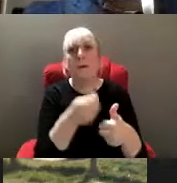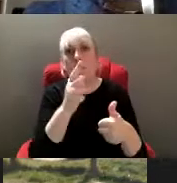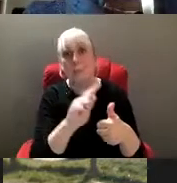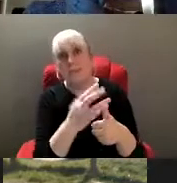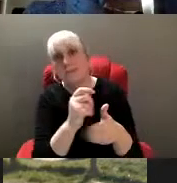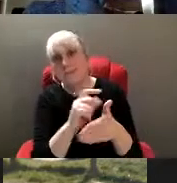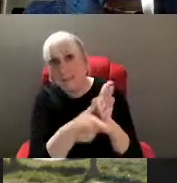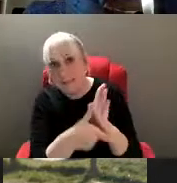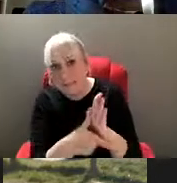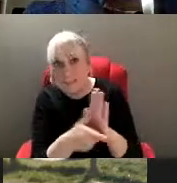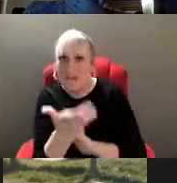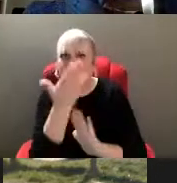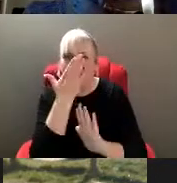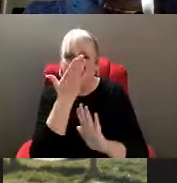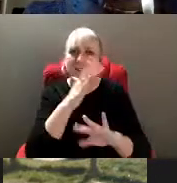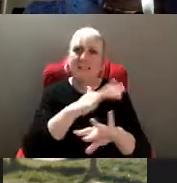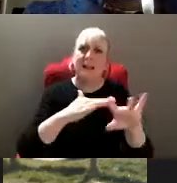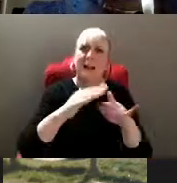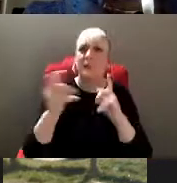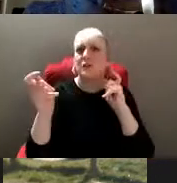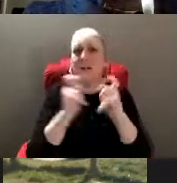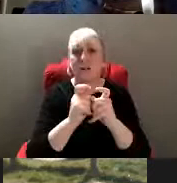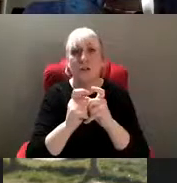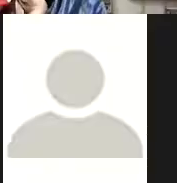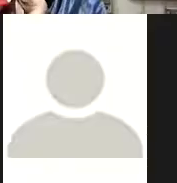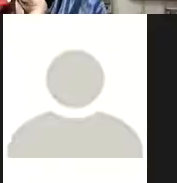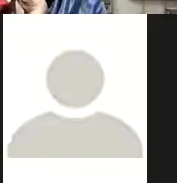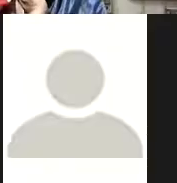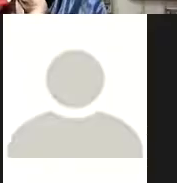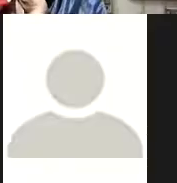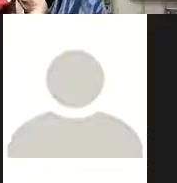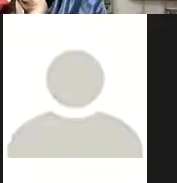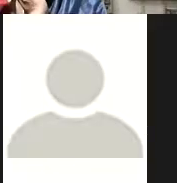climate change and environmental crisis i think these are important issues um